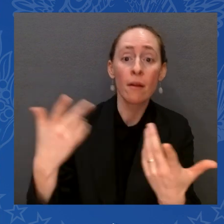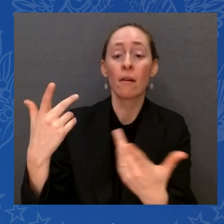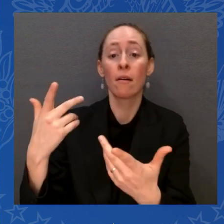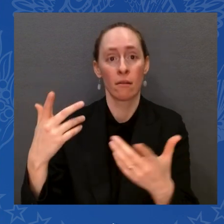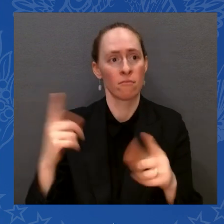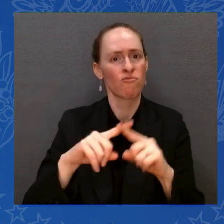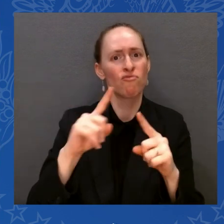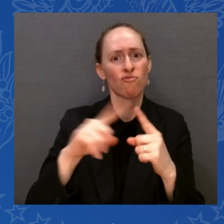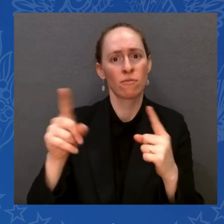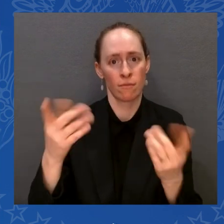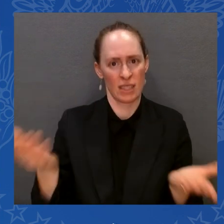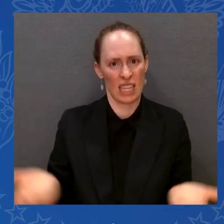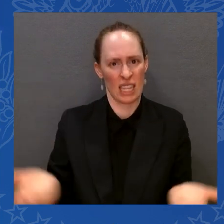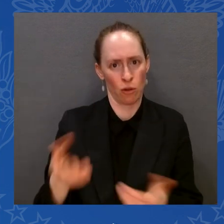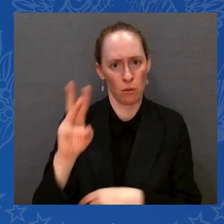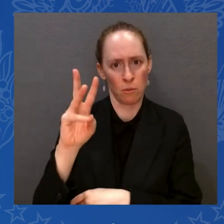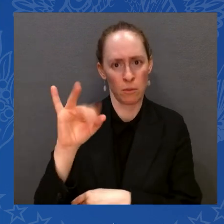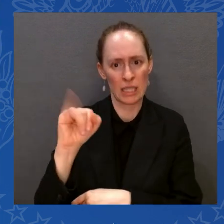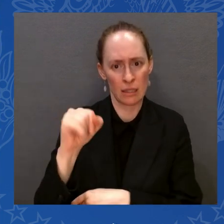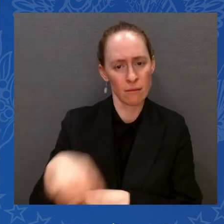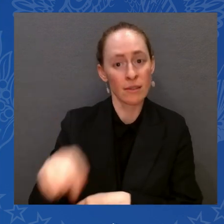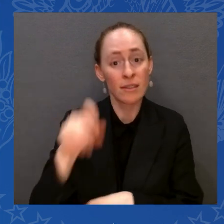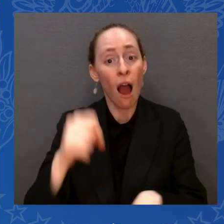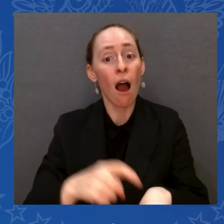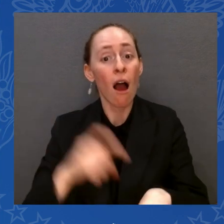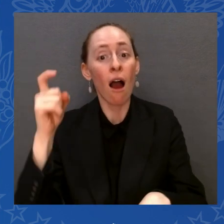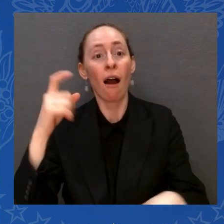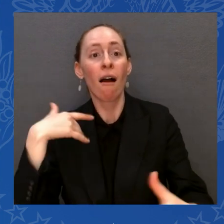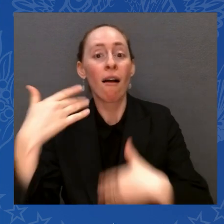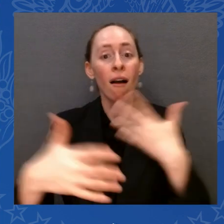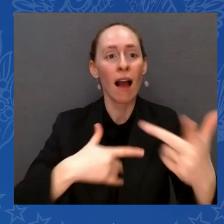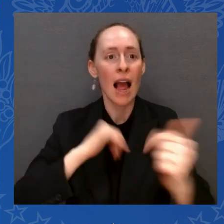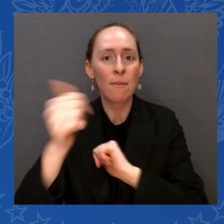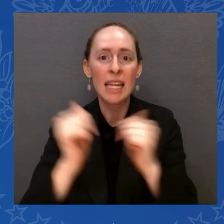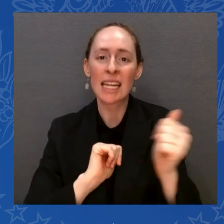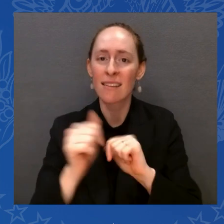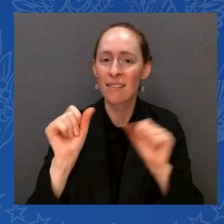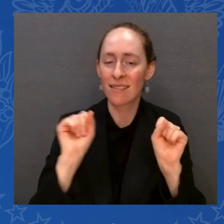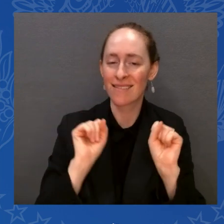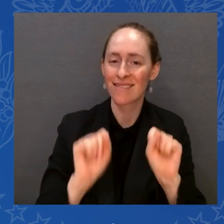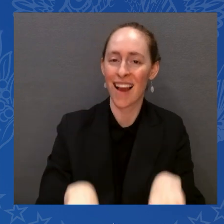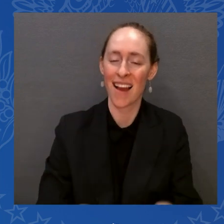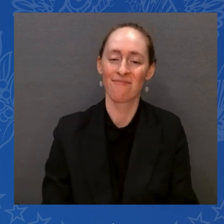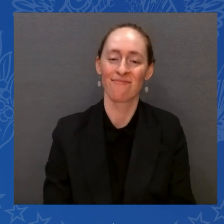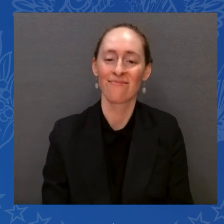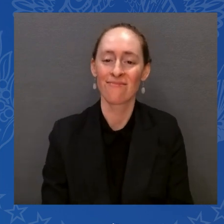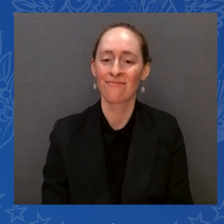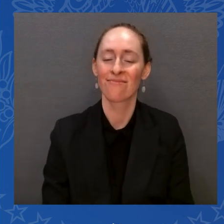in the economy we're building. This is a blue-collar blueprint to rebuild America.